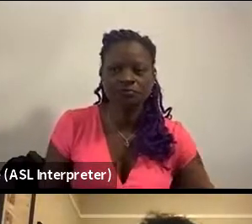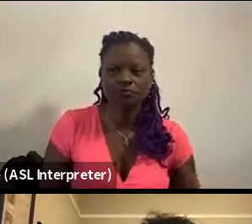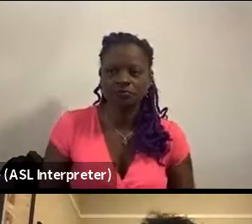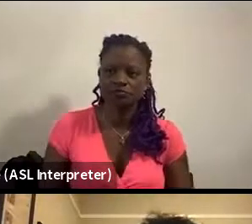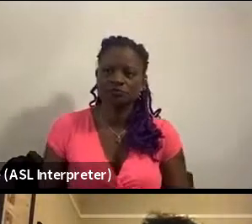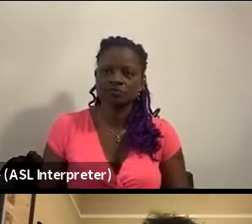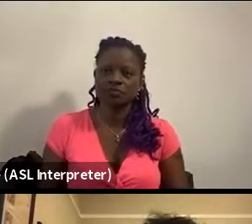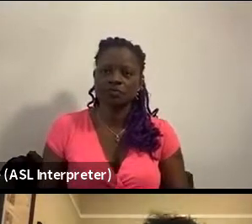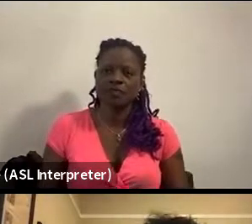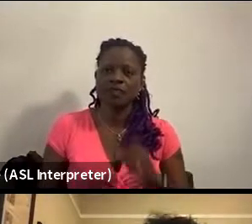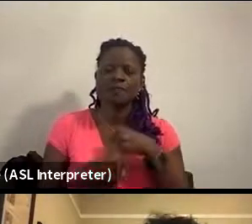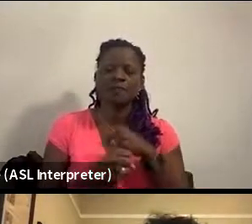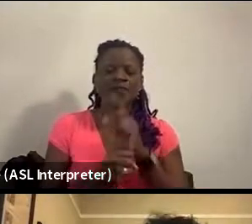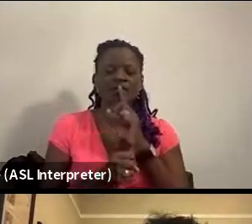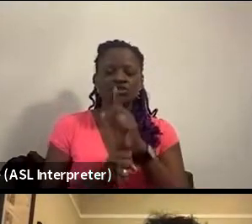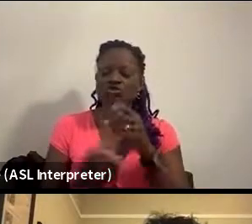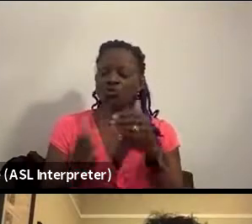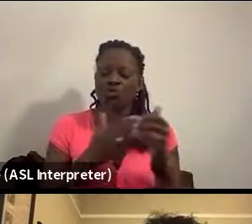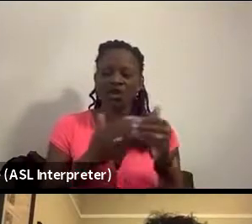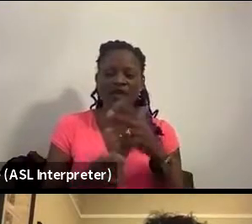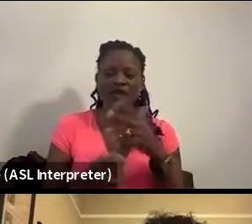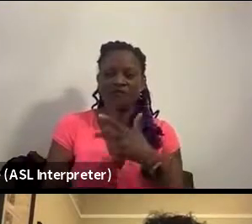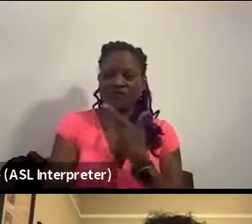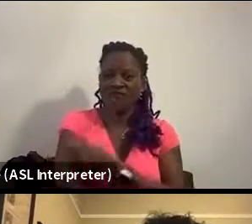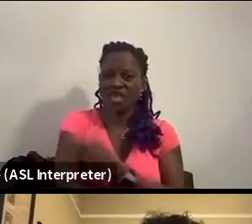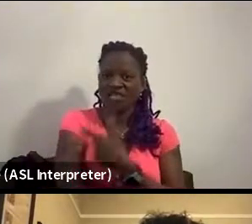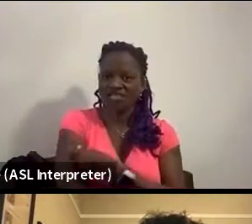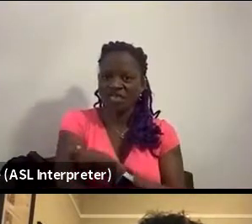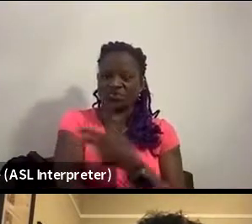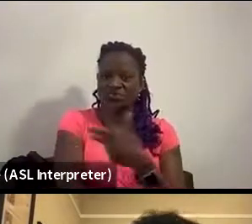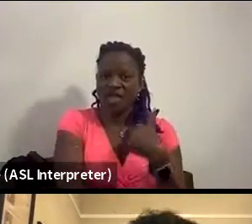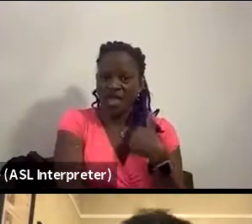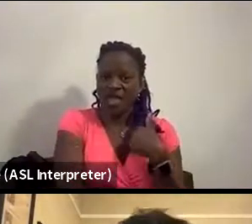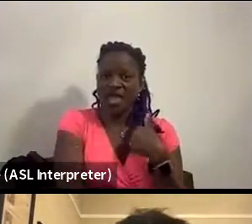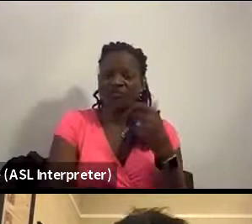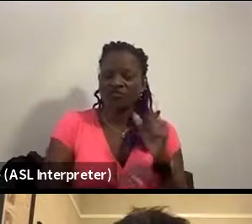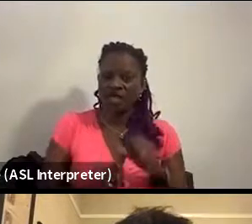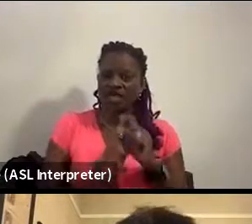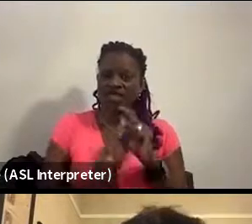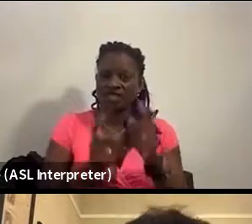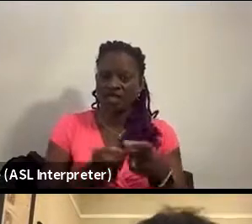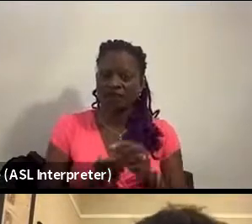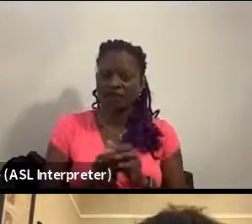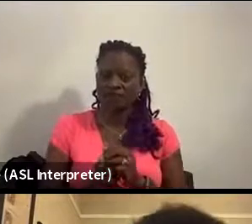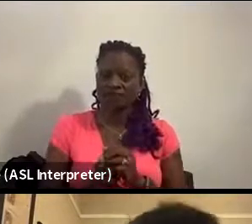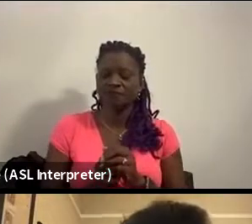supply that we do have those specific infrastructure. In the second part of the question, how